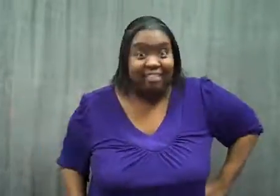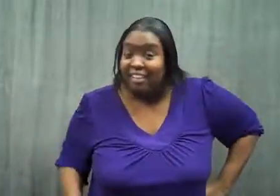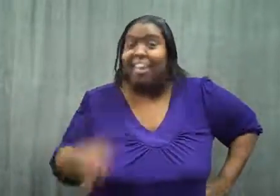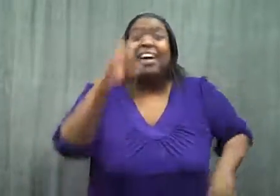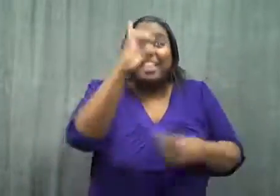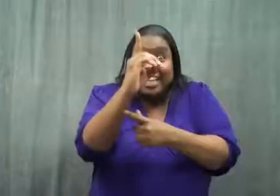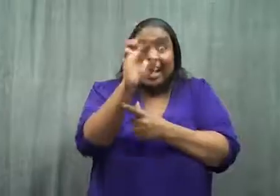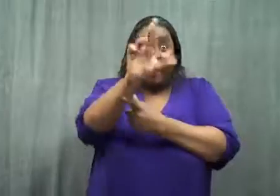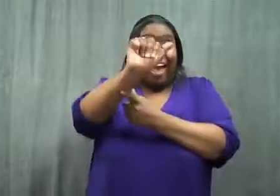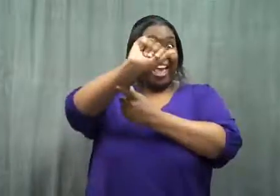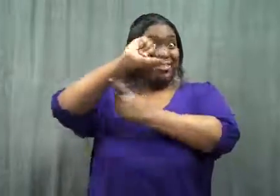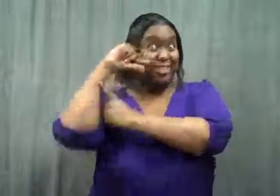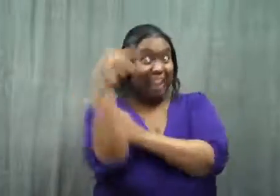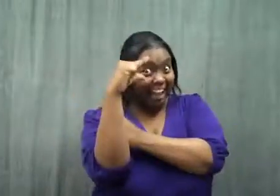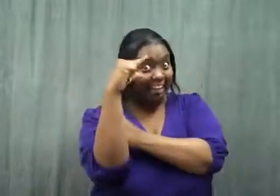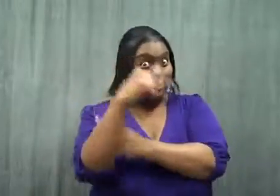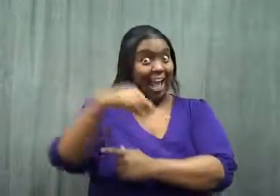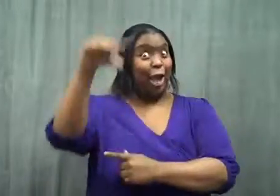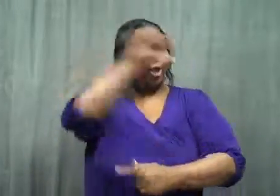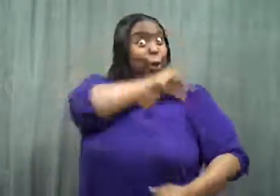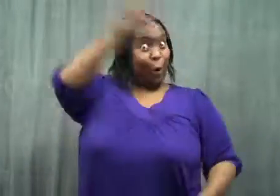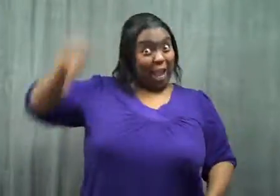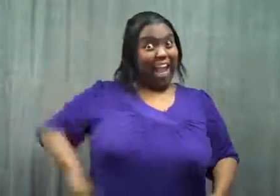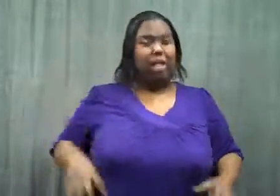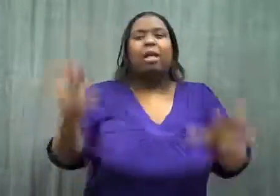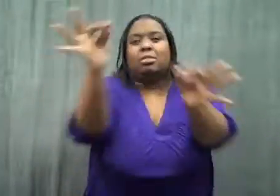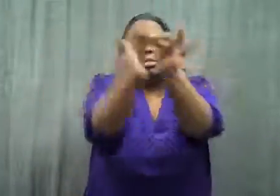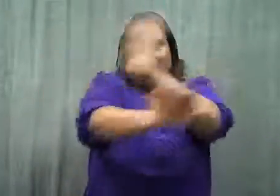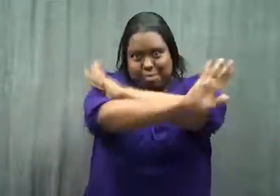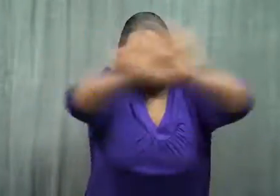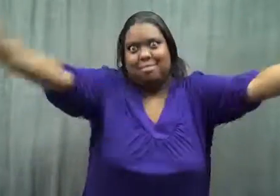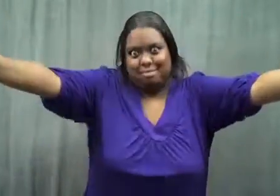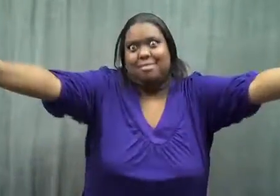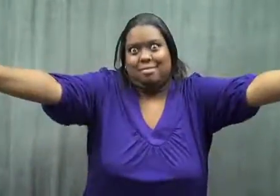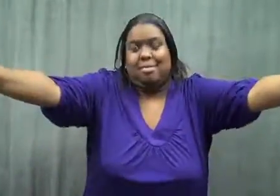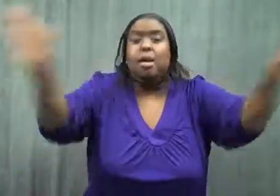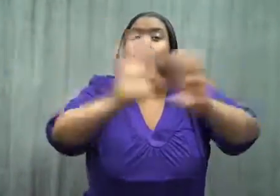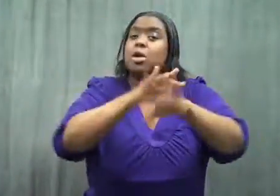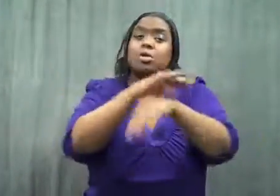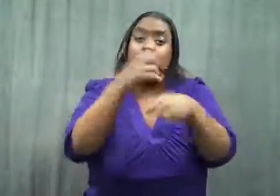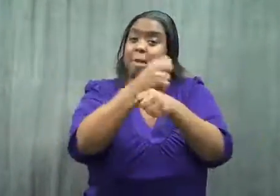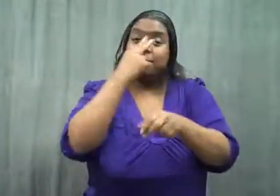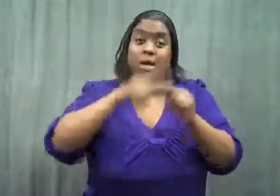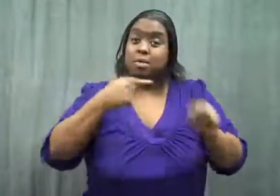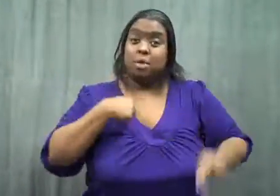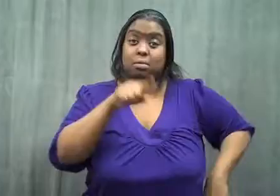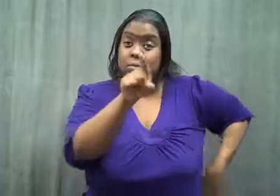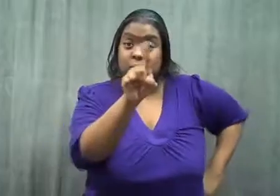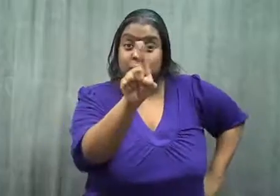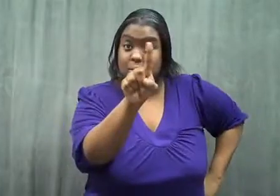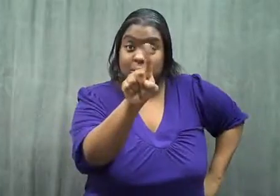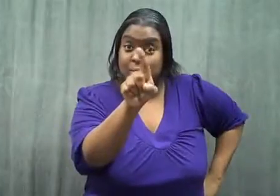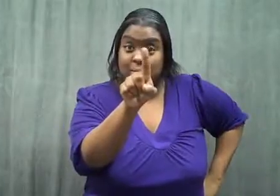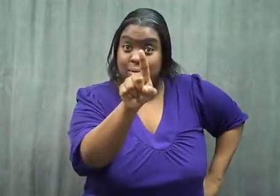Drag Queen, plain and simple. But don't make fun of me.